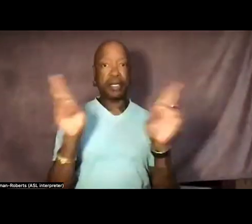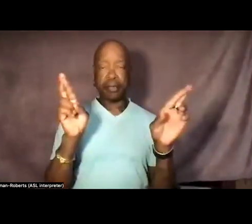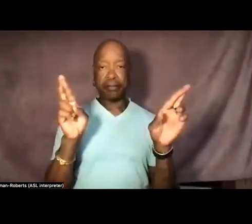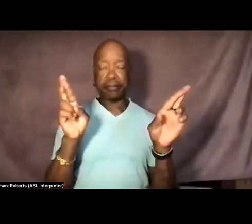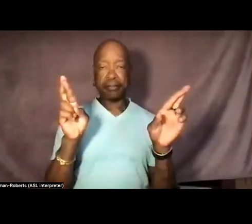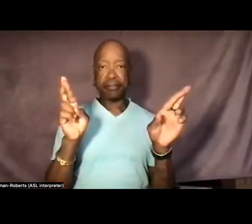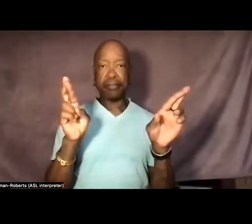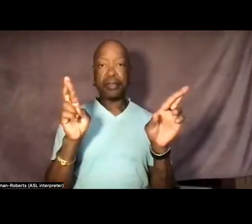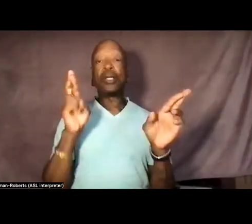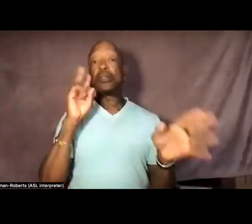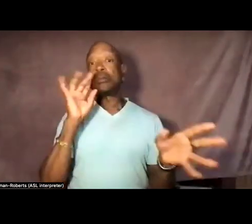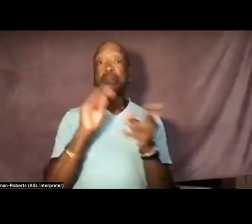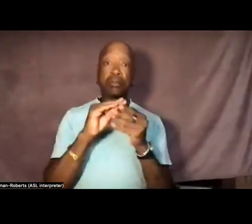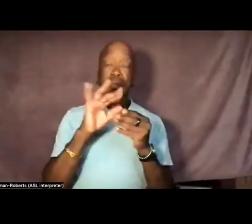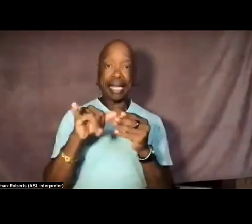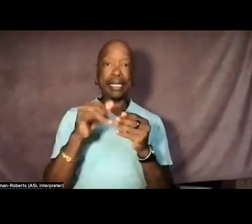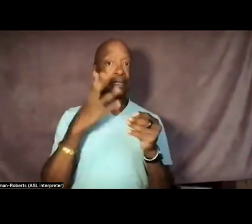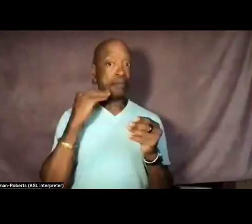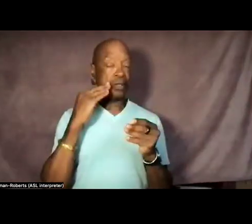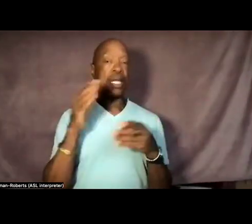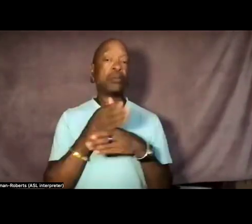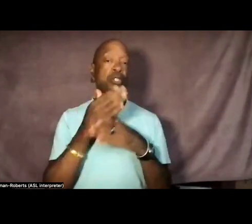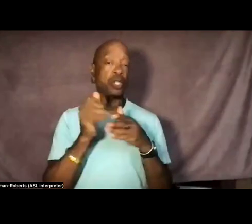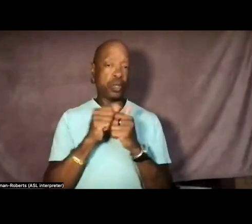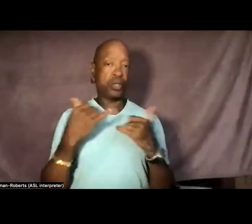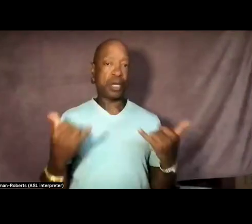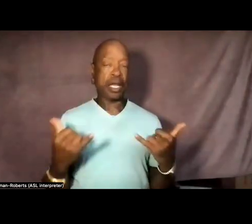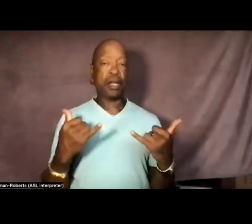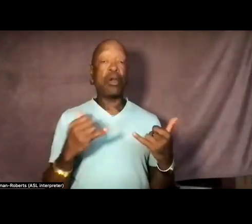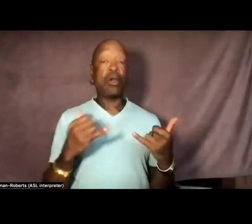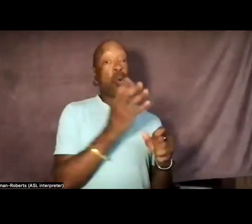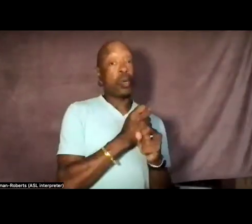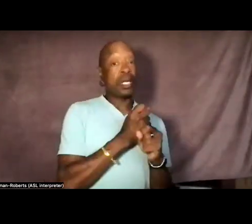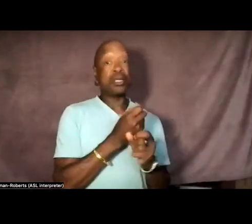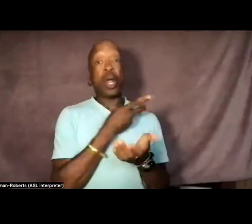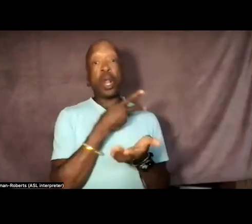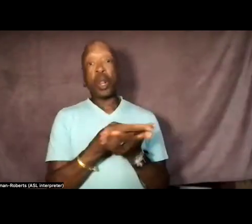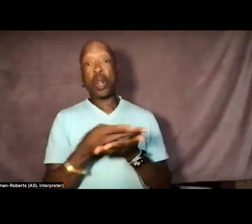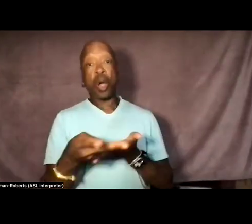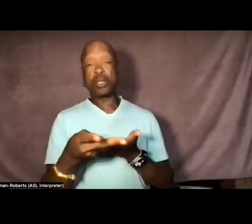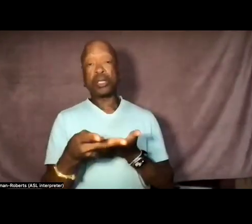this taxing experience I will share with you our wins our losses and our biggest takeaways